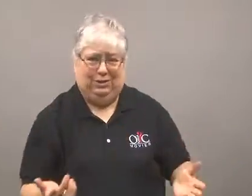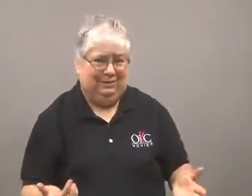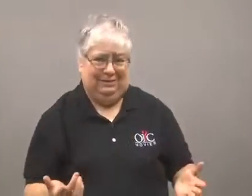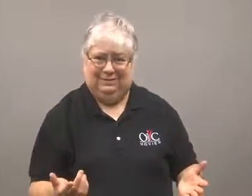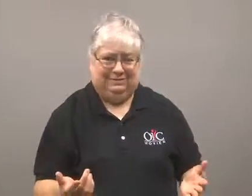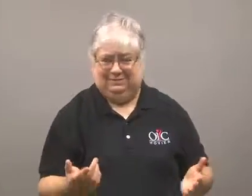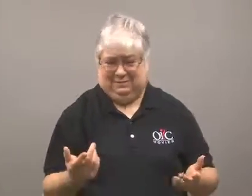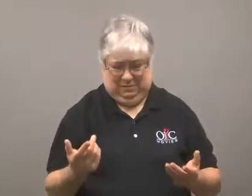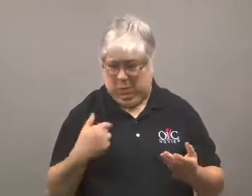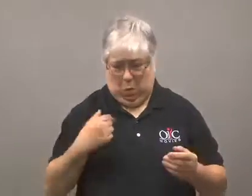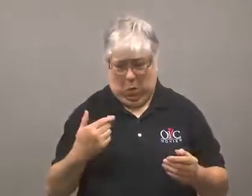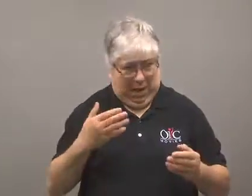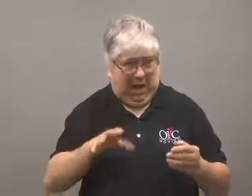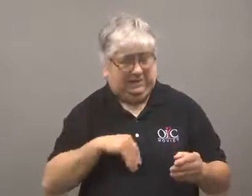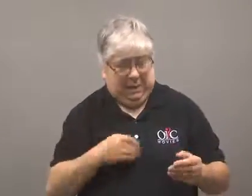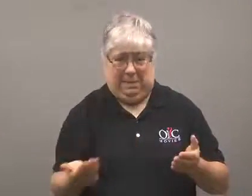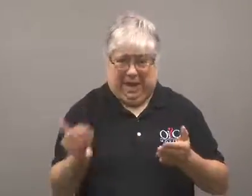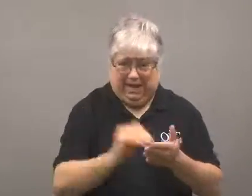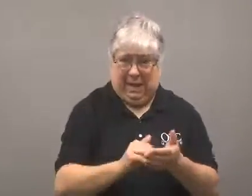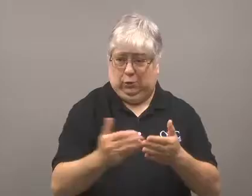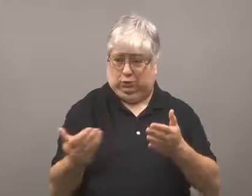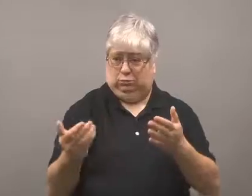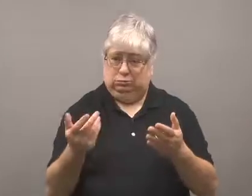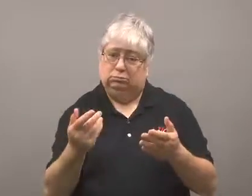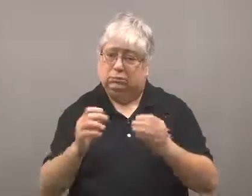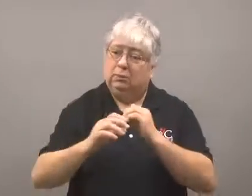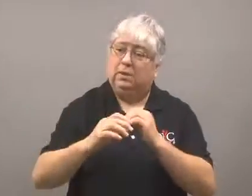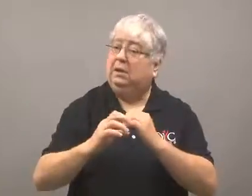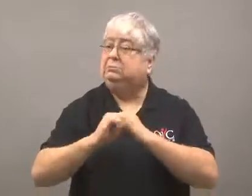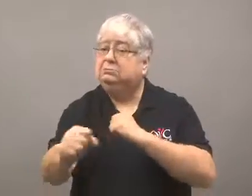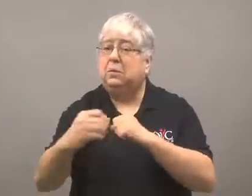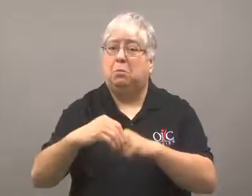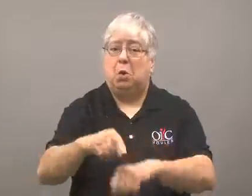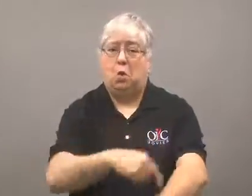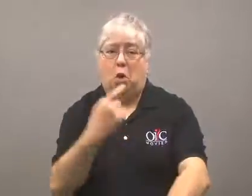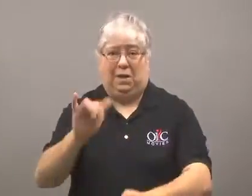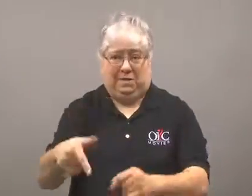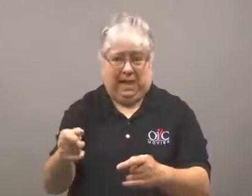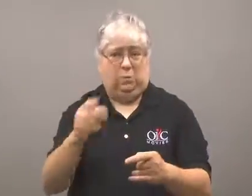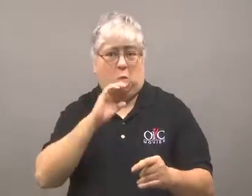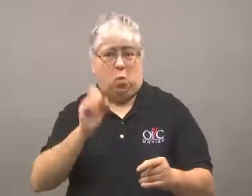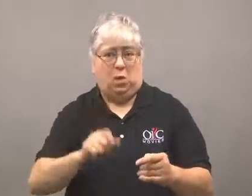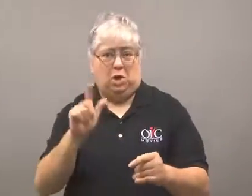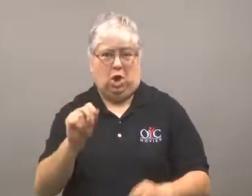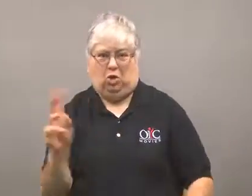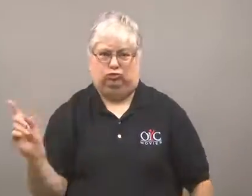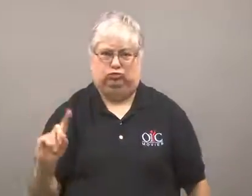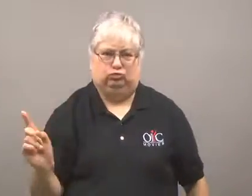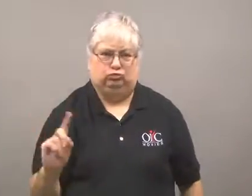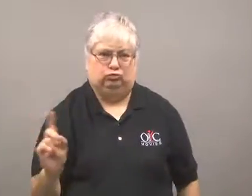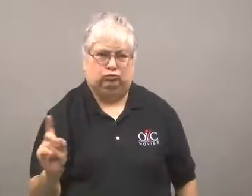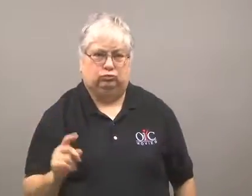They would not agree to an extension of the old law.